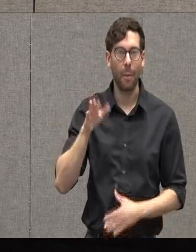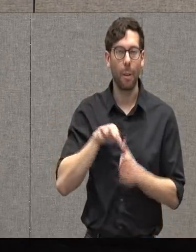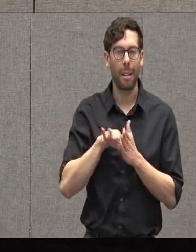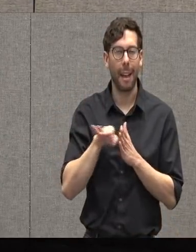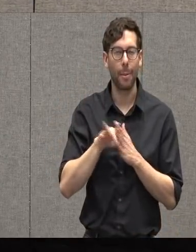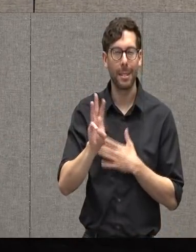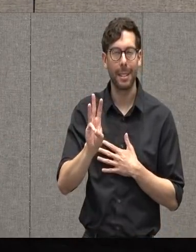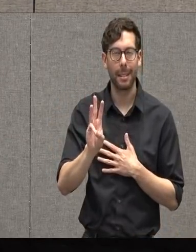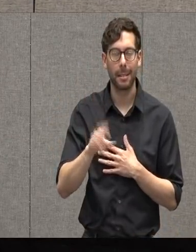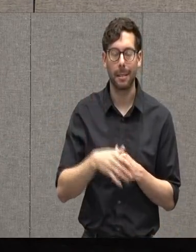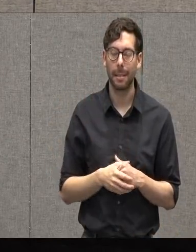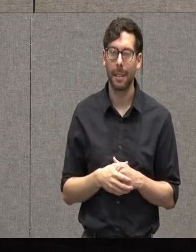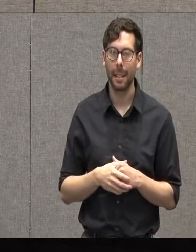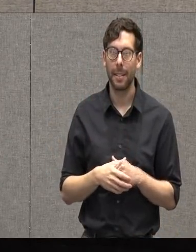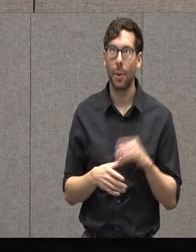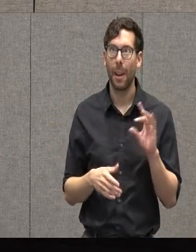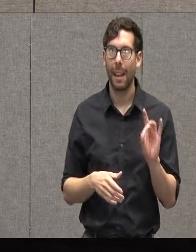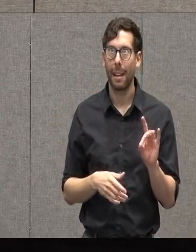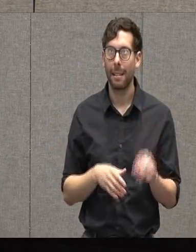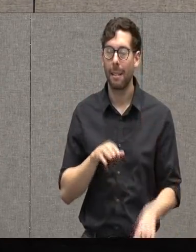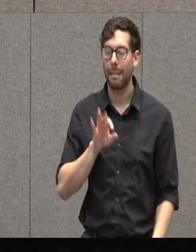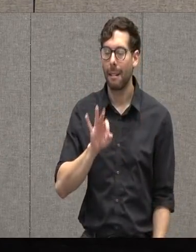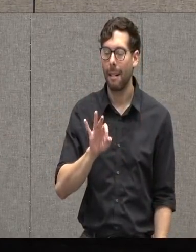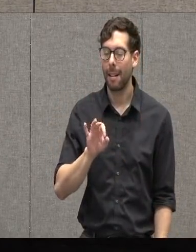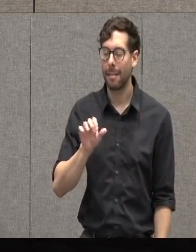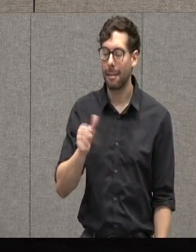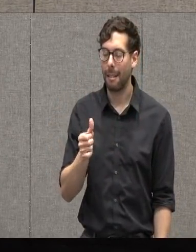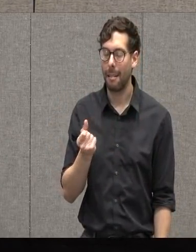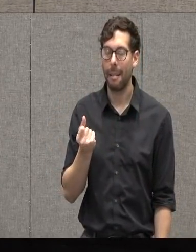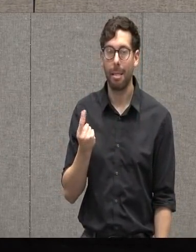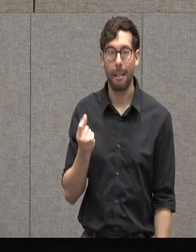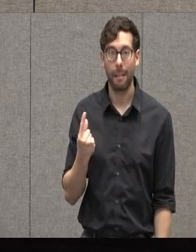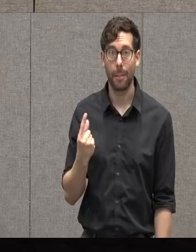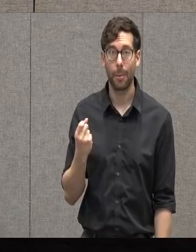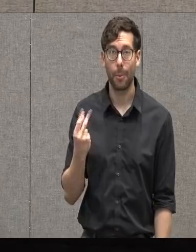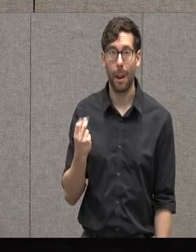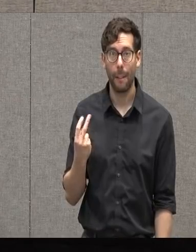Eight, nine, ten, 11, 12, 13, 14.